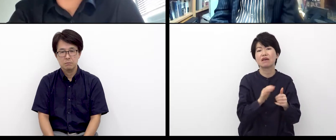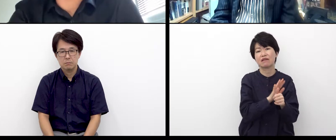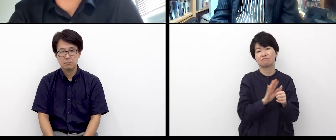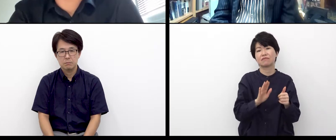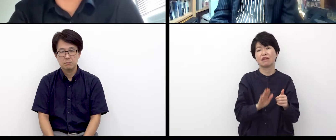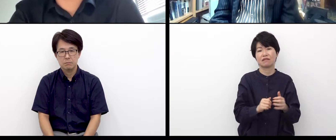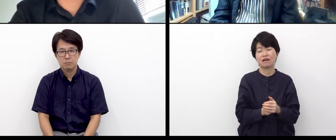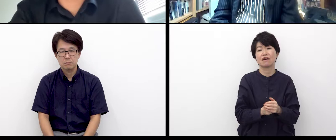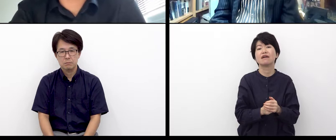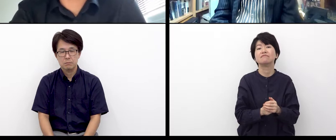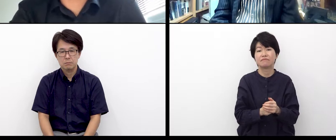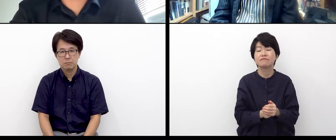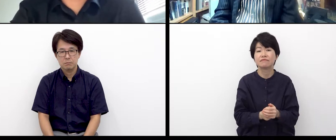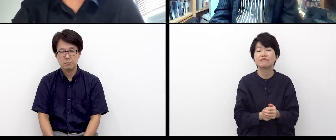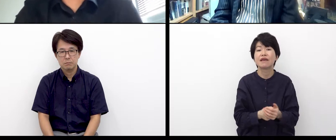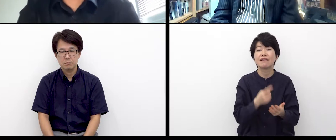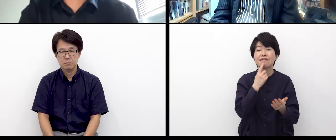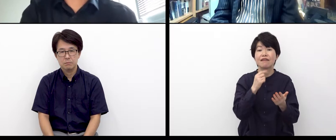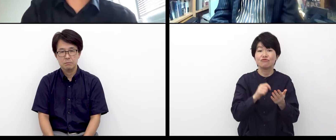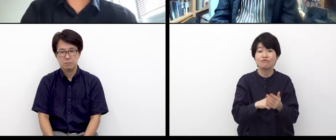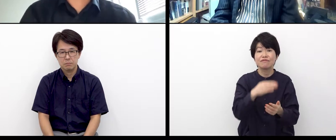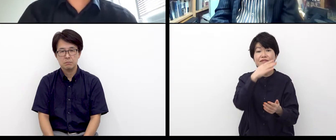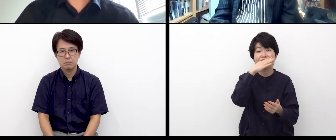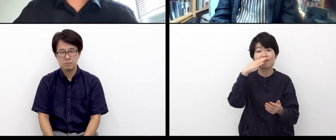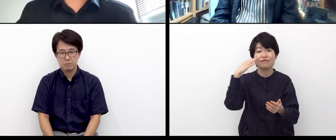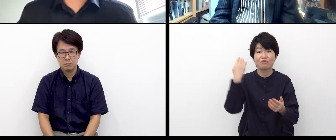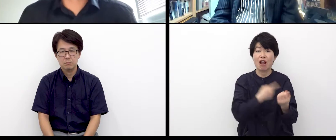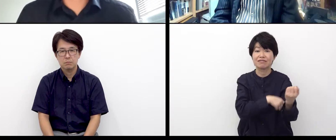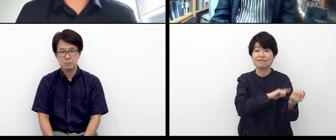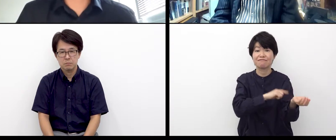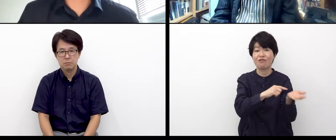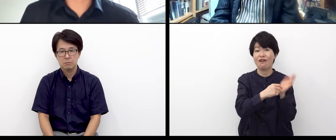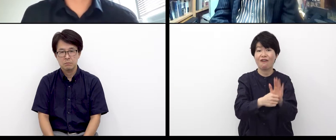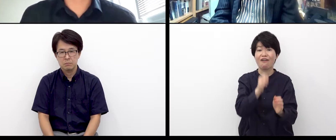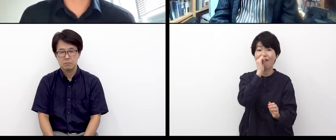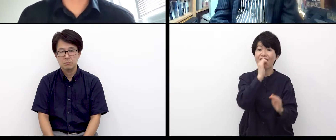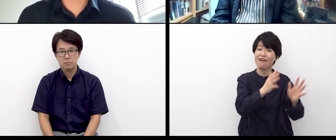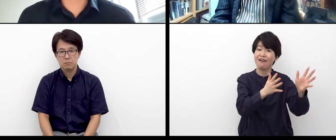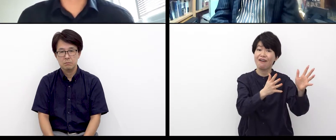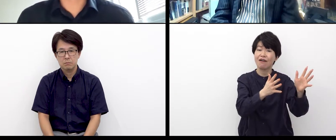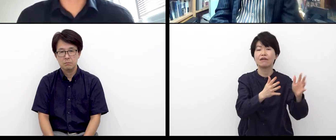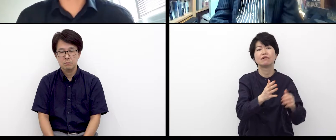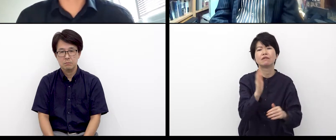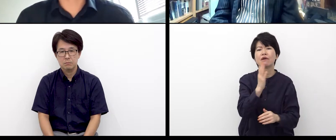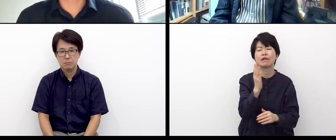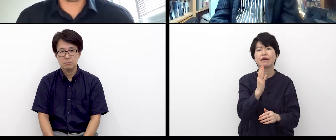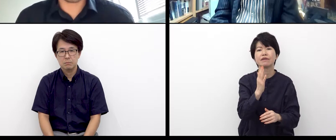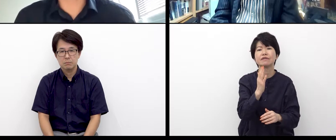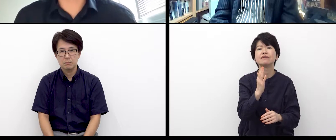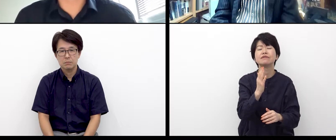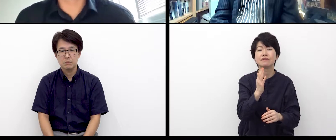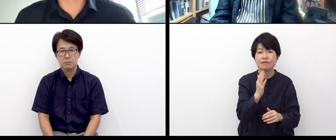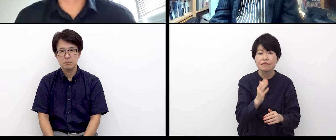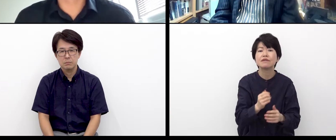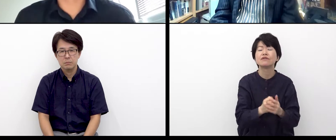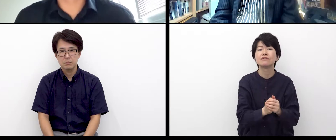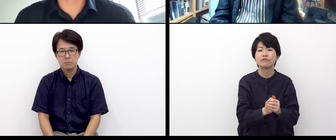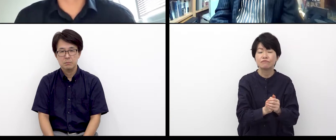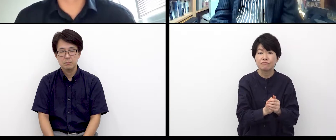“oh, it was nice that their great talents were unleashed”. The circumstance where those talents were unleashed was something which forced them to stay in the room.